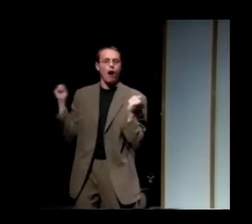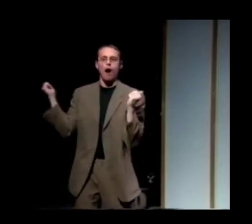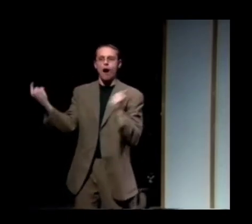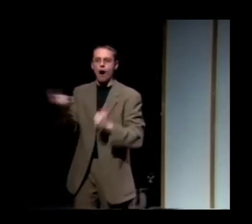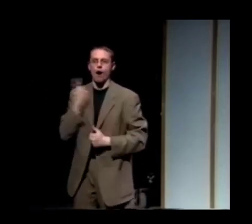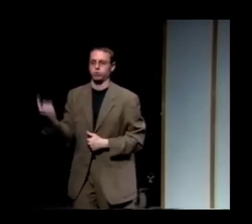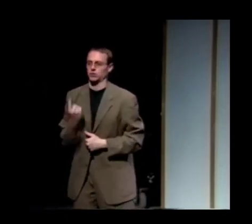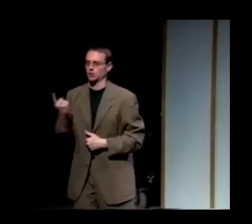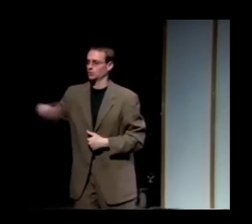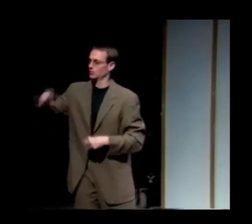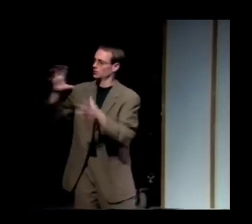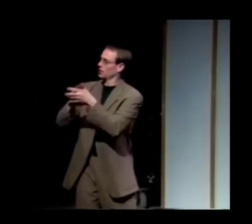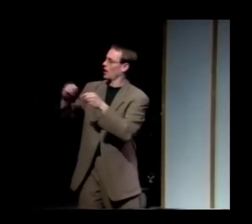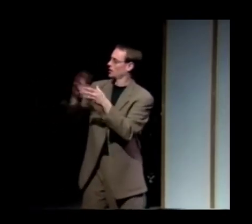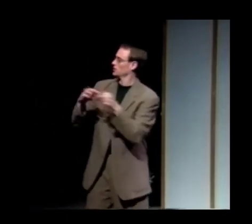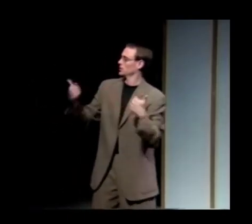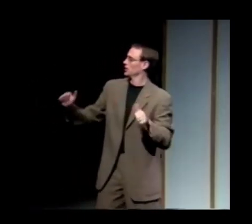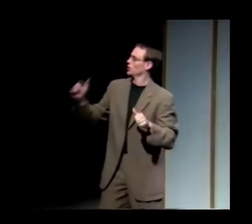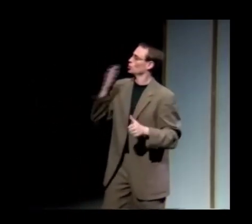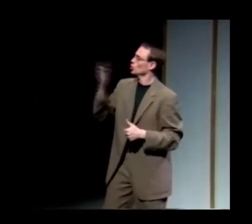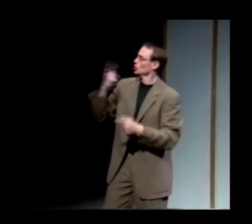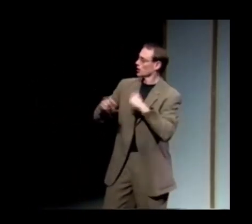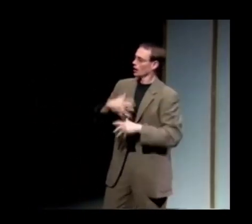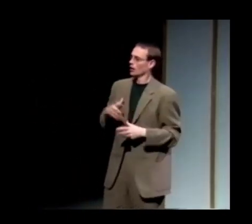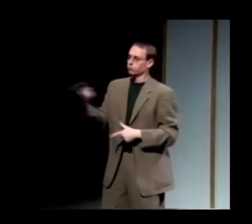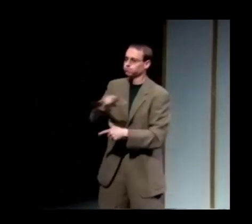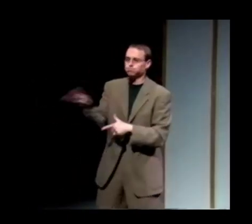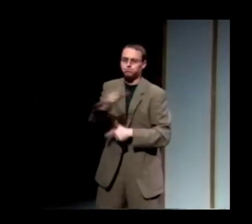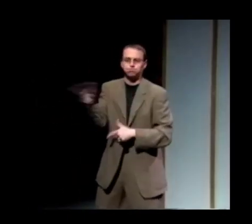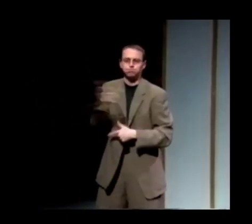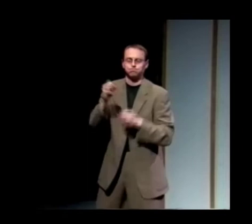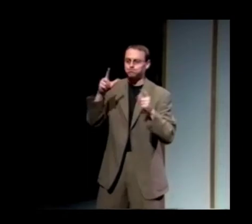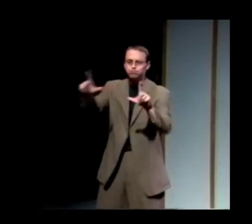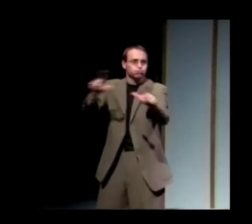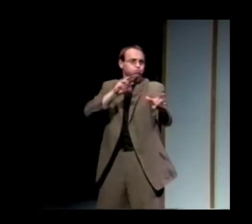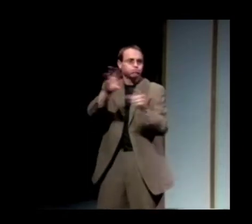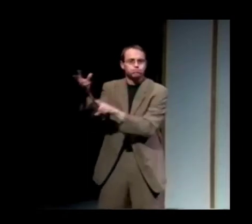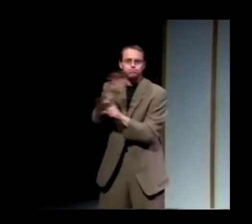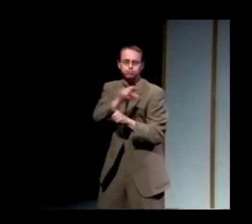INTO MY FACE WHEN I THE GROUND, OK? SO GOOD SIGNING GOES BACK AND FORTH